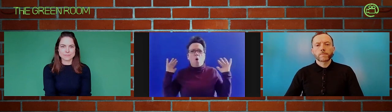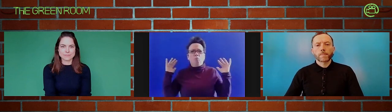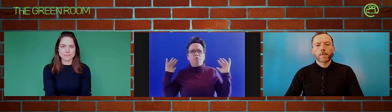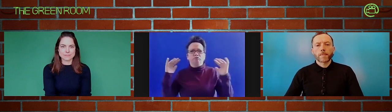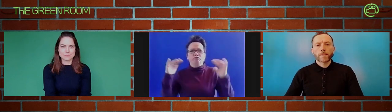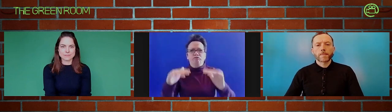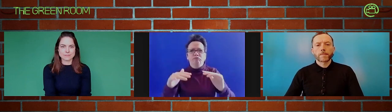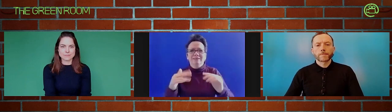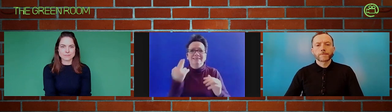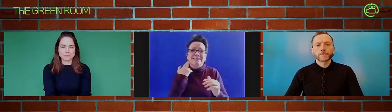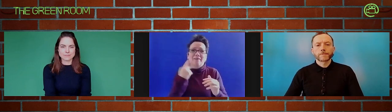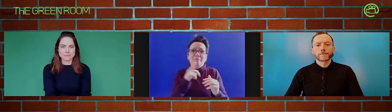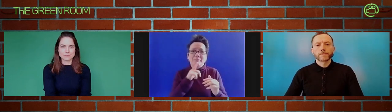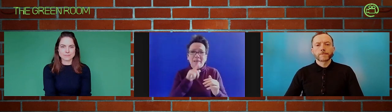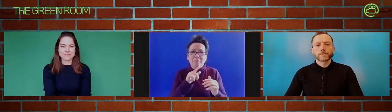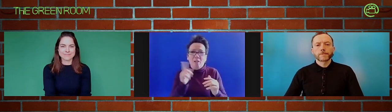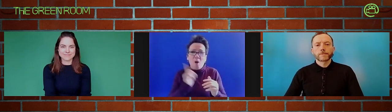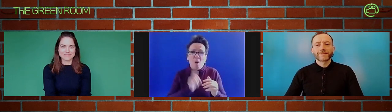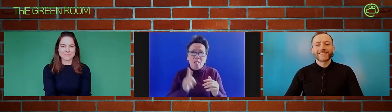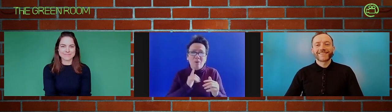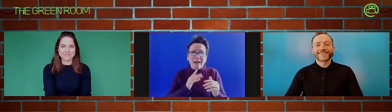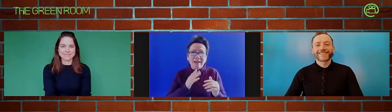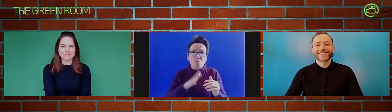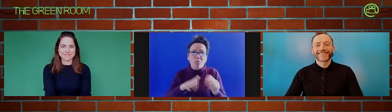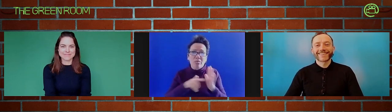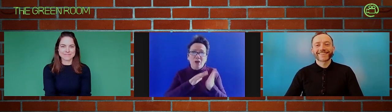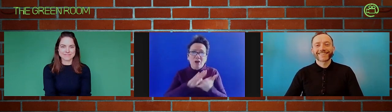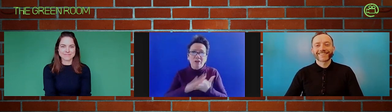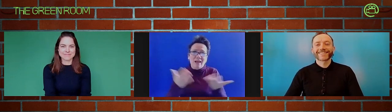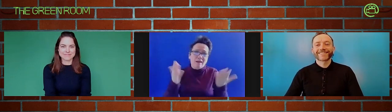comes out as a Thursday matinee. But we had them on other random days